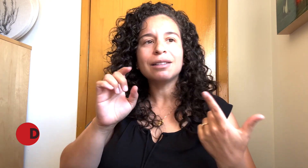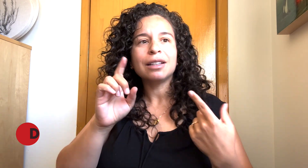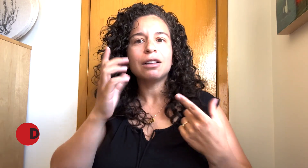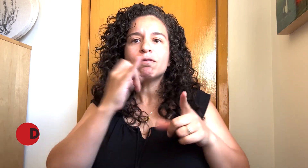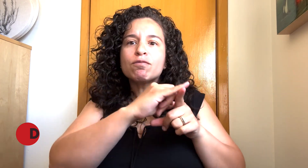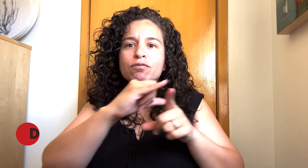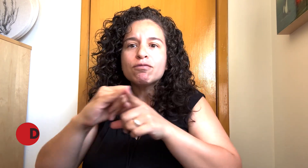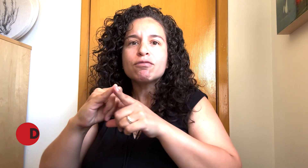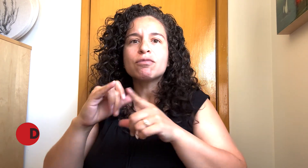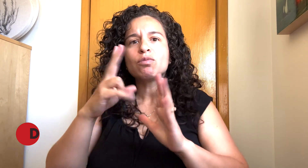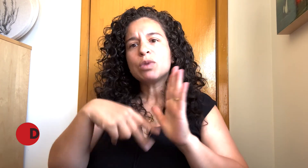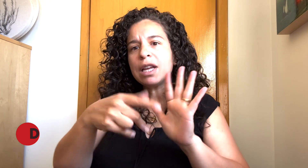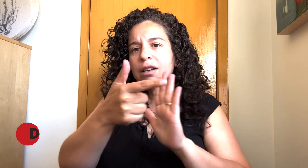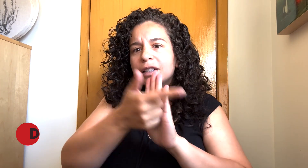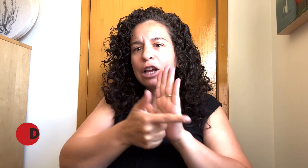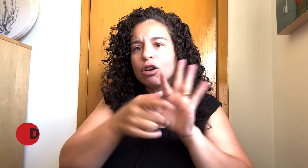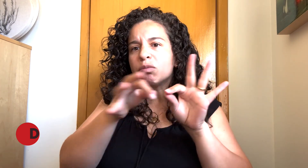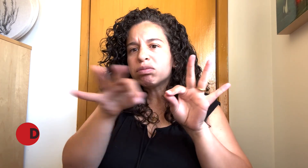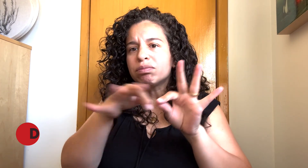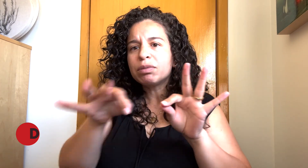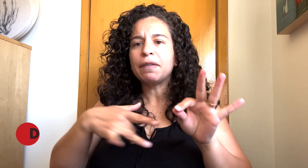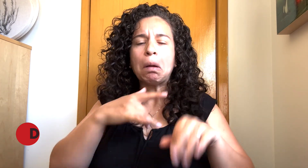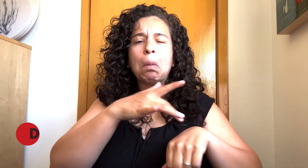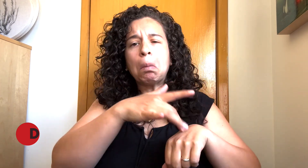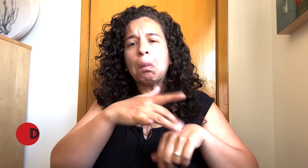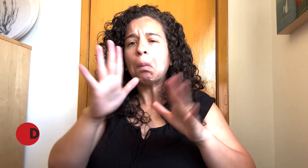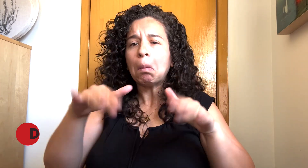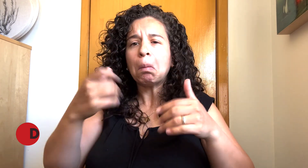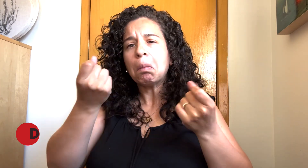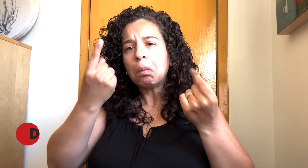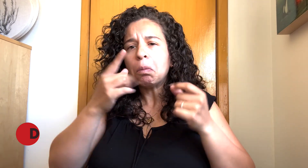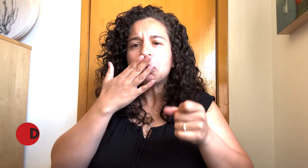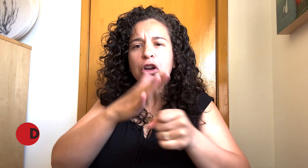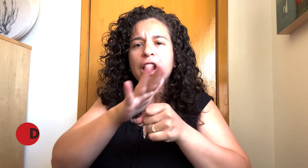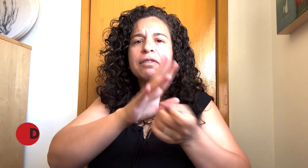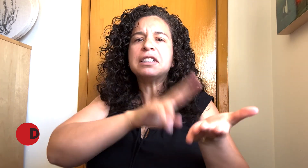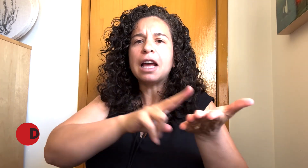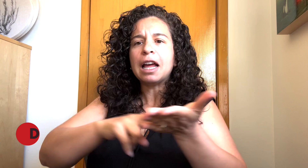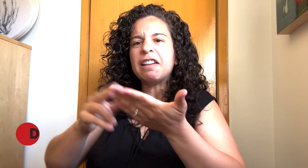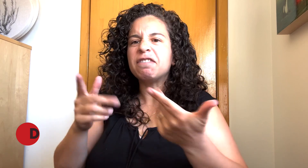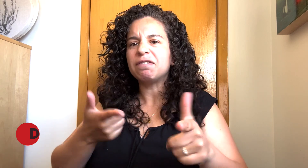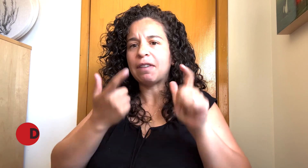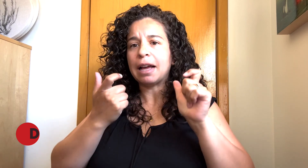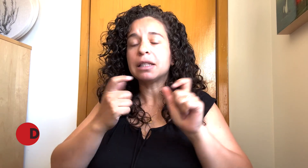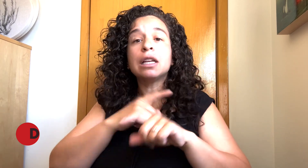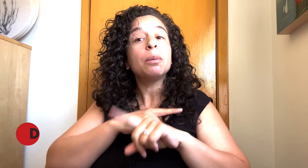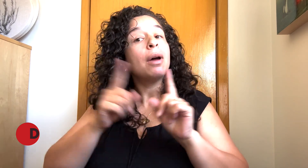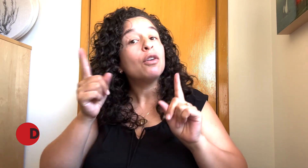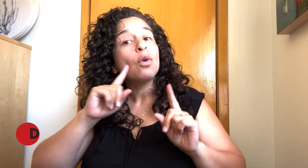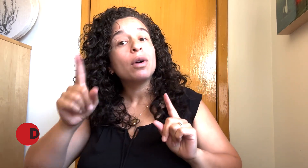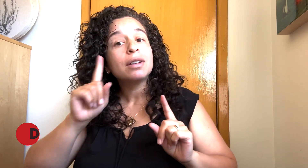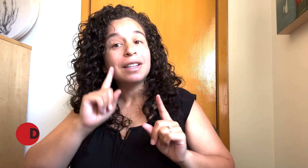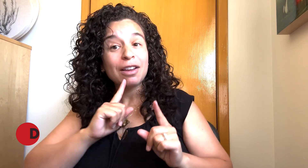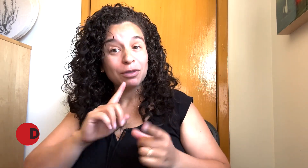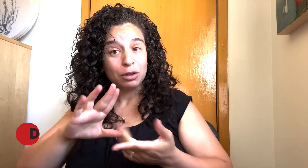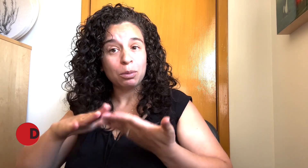with real estate terminology and can read legal jargon. They will breeze through dense documents. On the other hand,